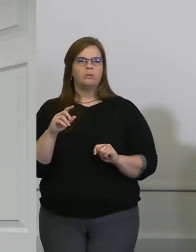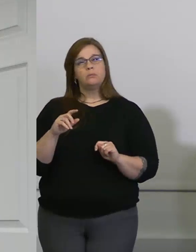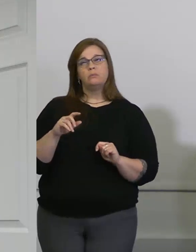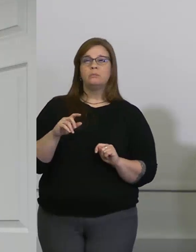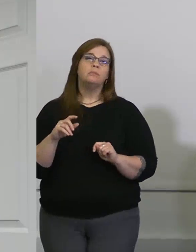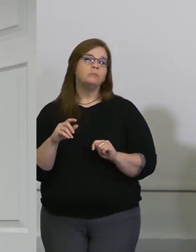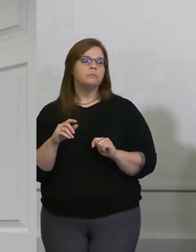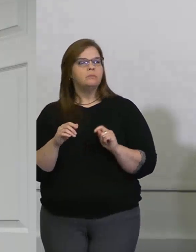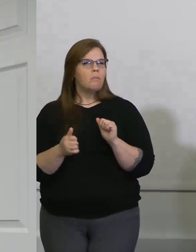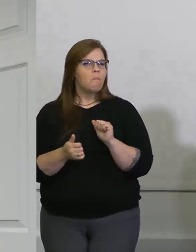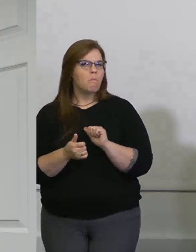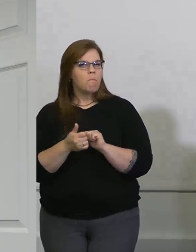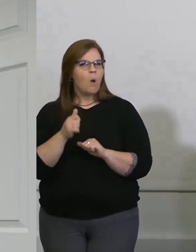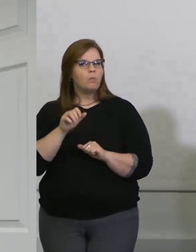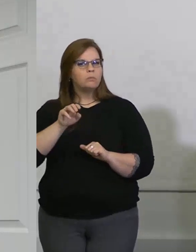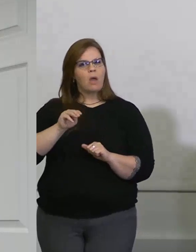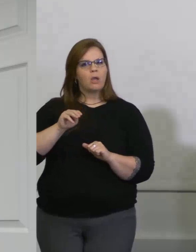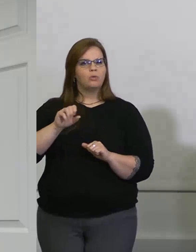productivity experiences.